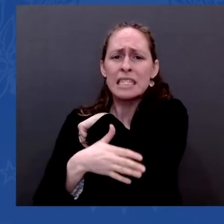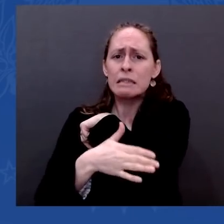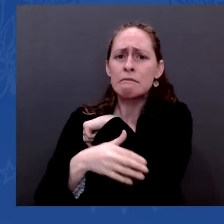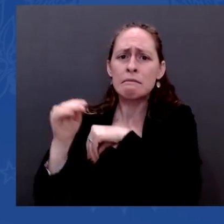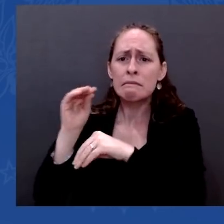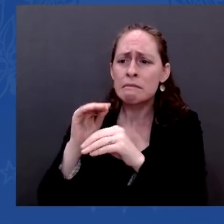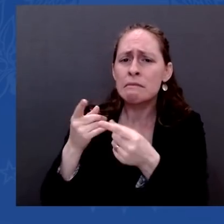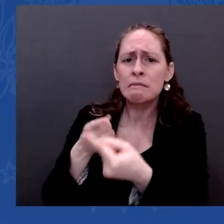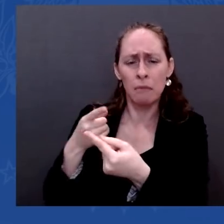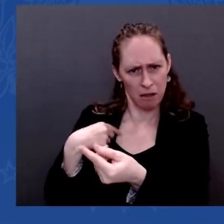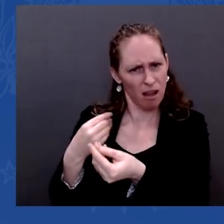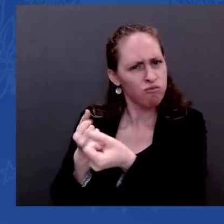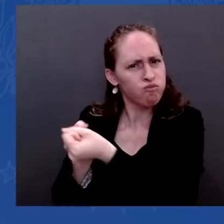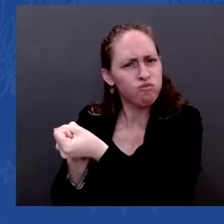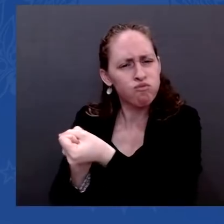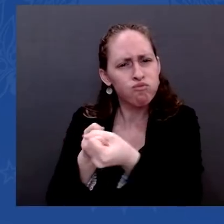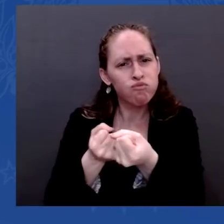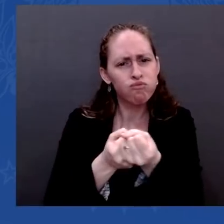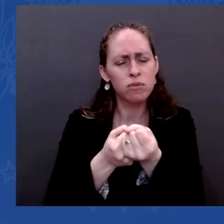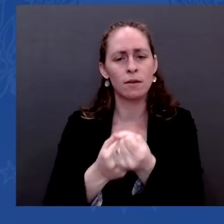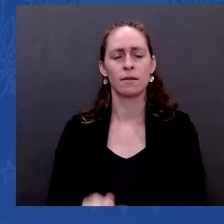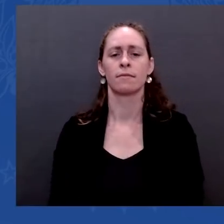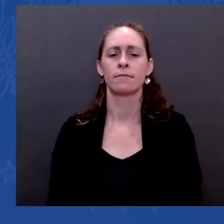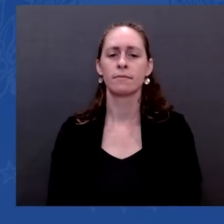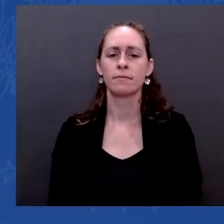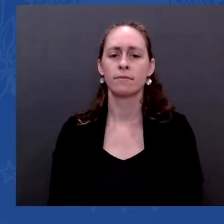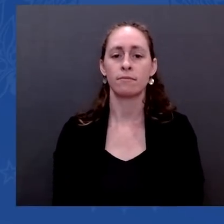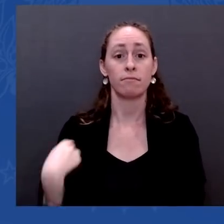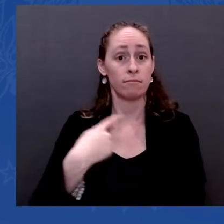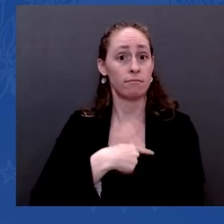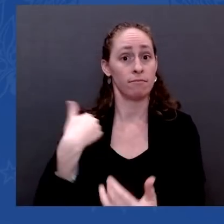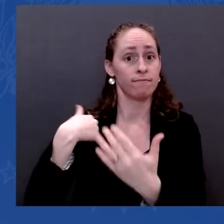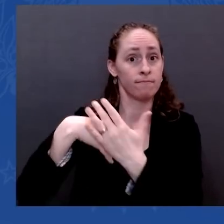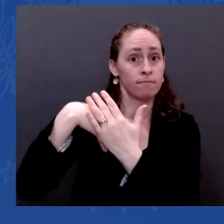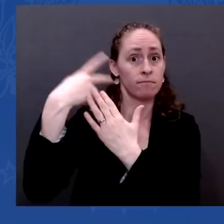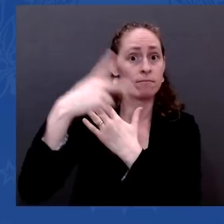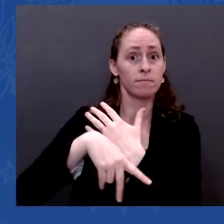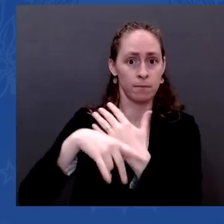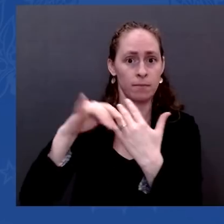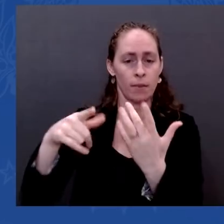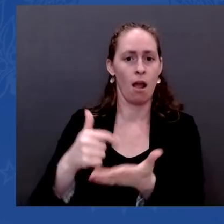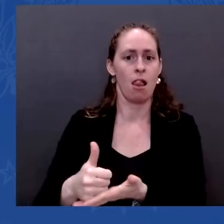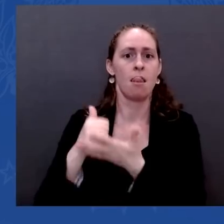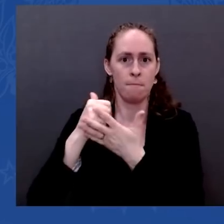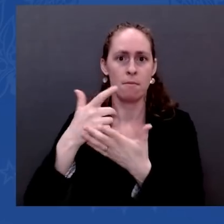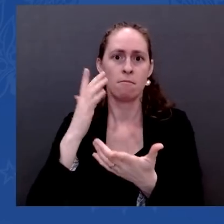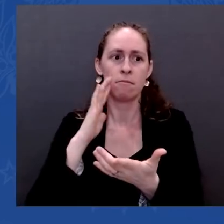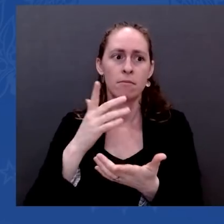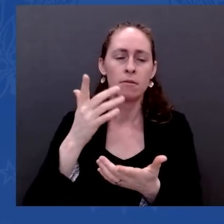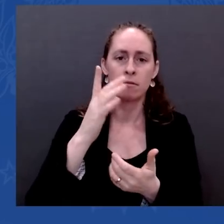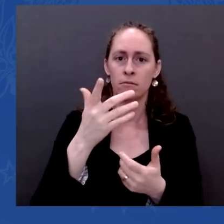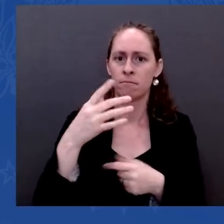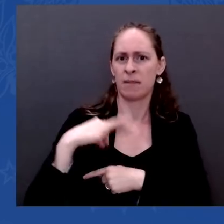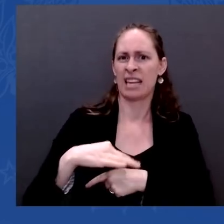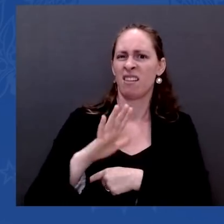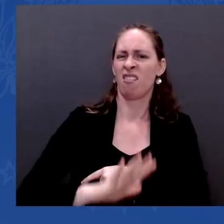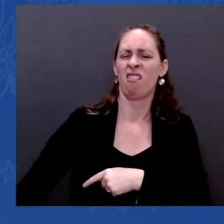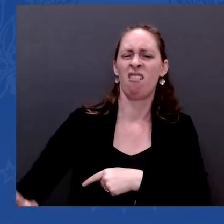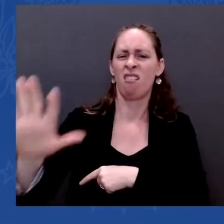and that are of utmost importance worldwide. The same is true for fighting manmade climate change --